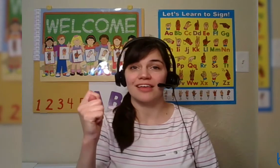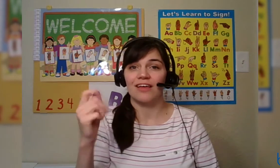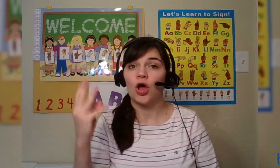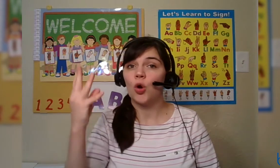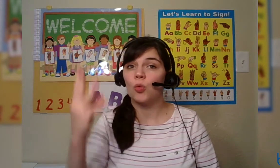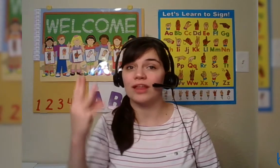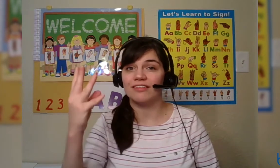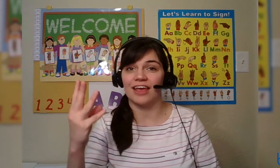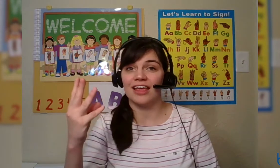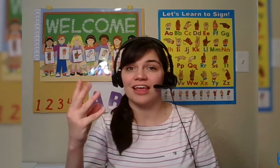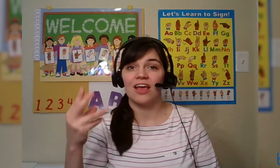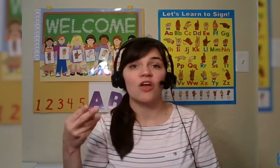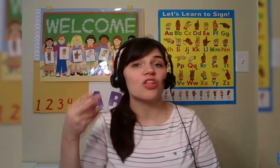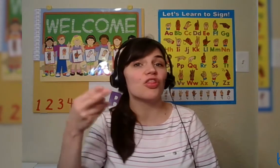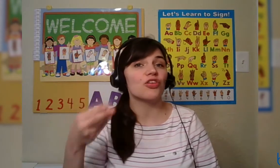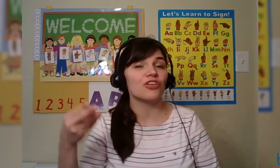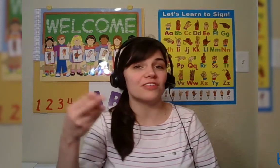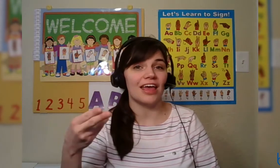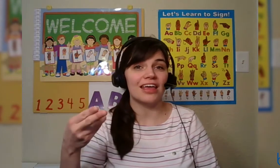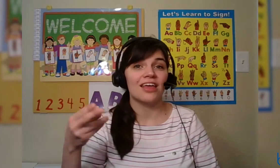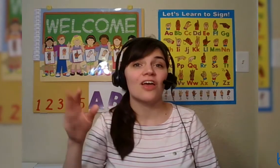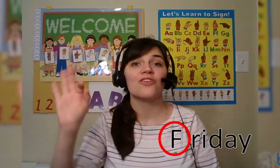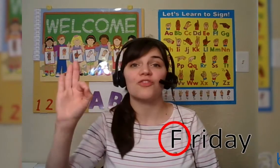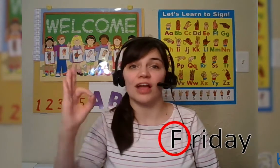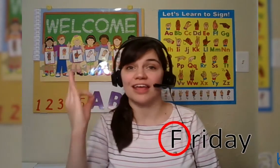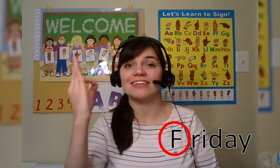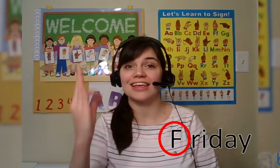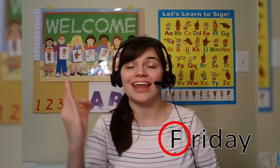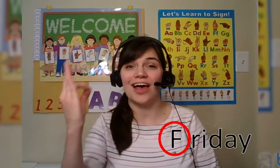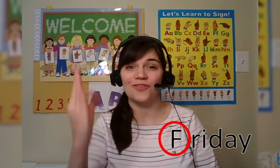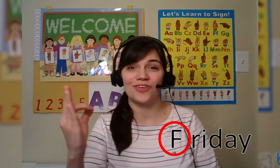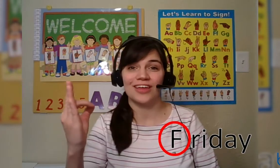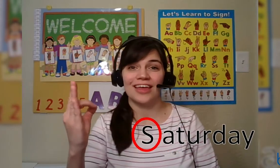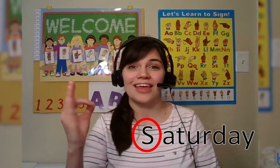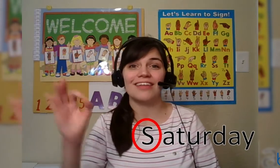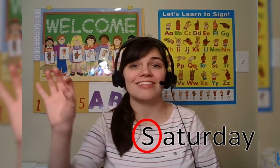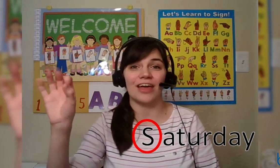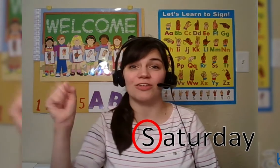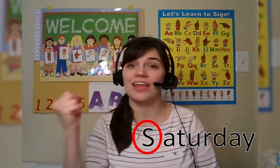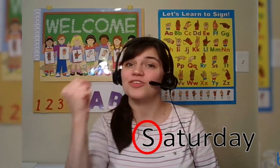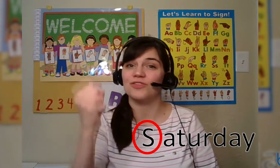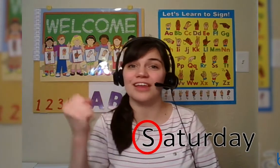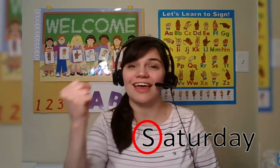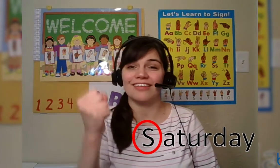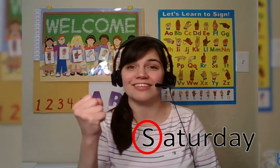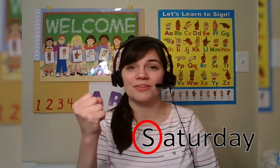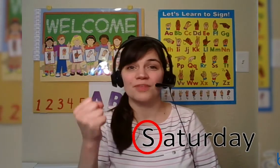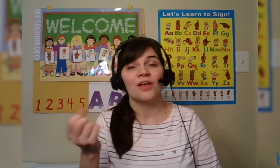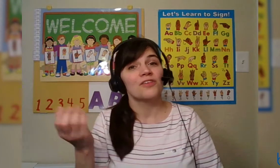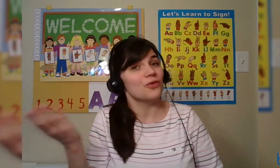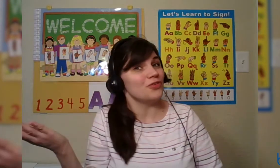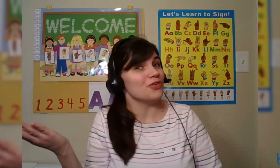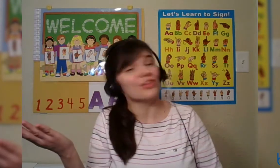Wednesday, Thursday. Friday, take an F and Saturday use an S. So if you know the